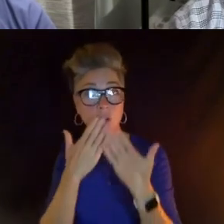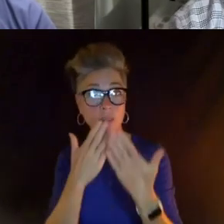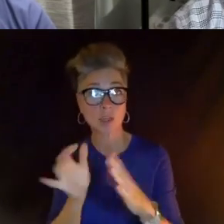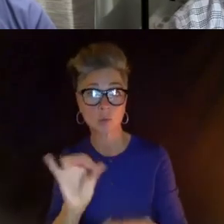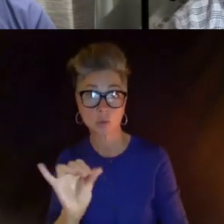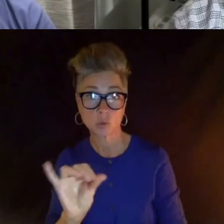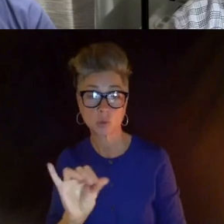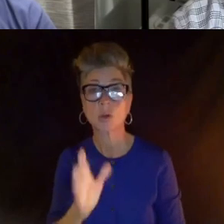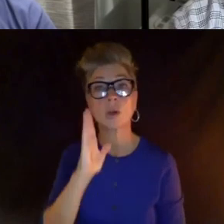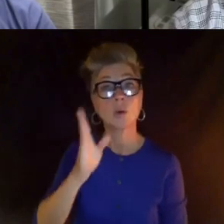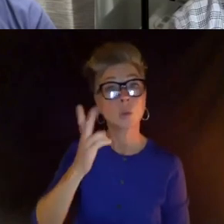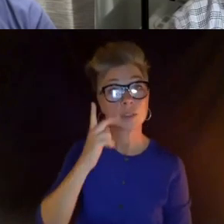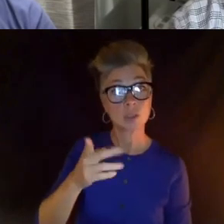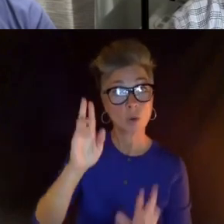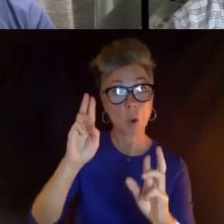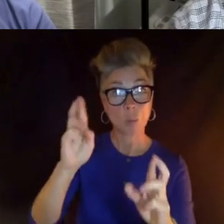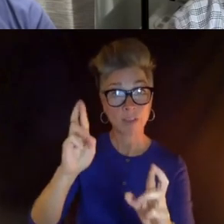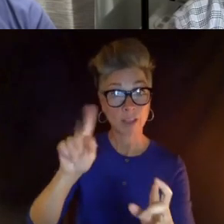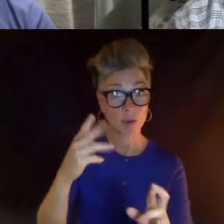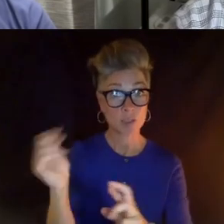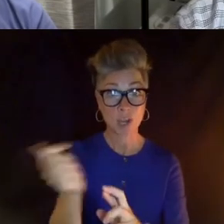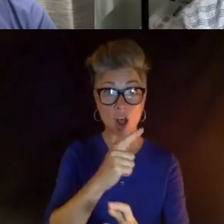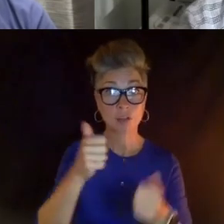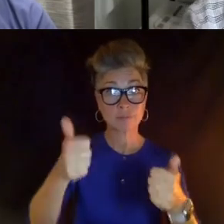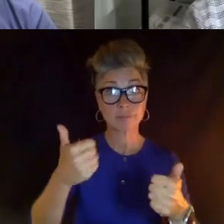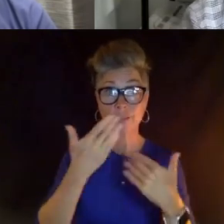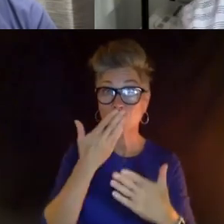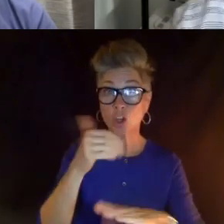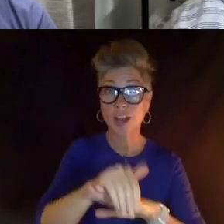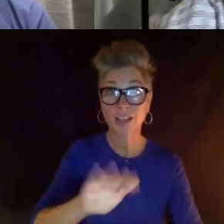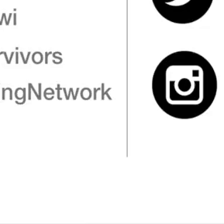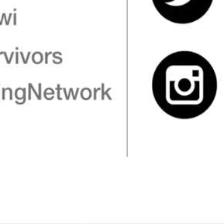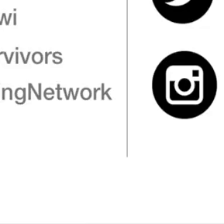We will see you hopefully on Thursday everybody. Have a good night. Bye.